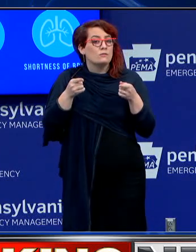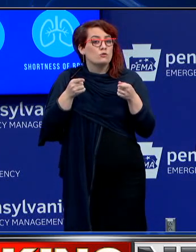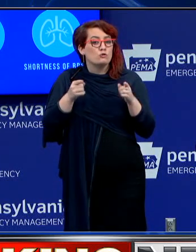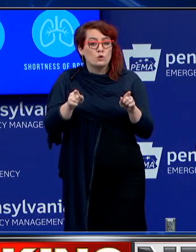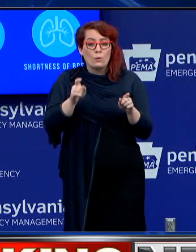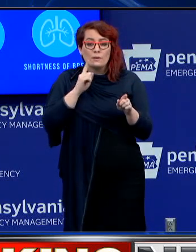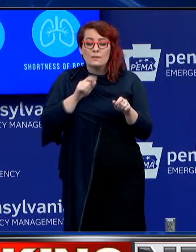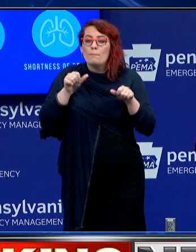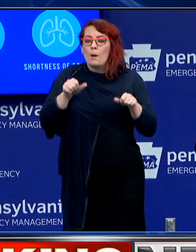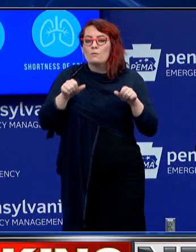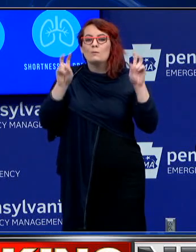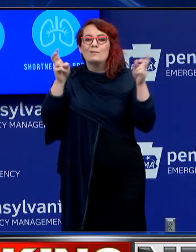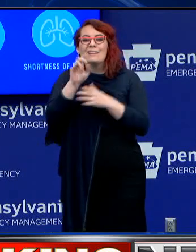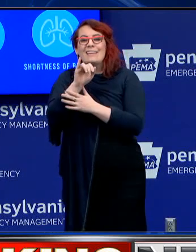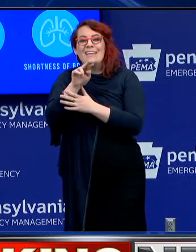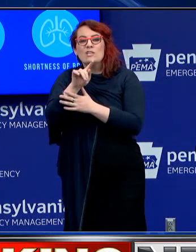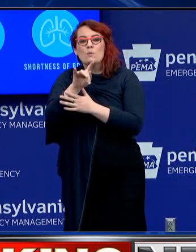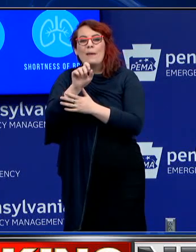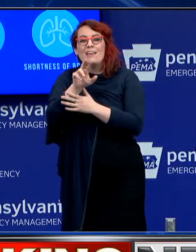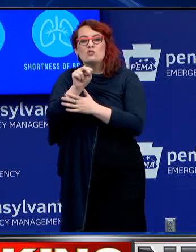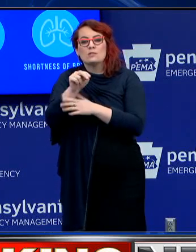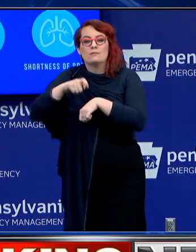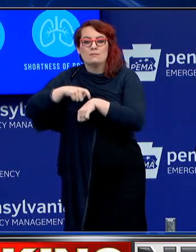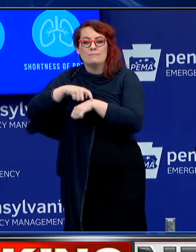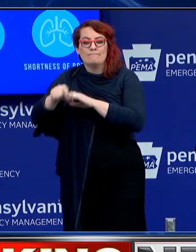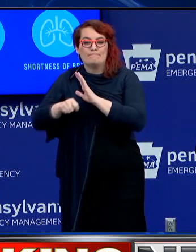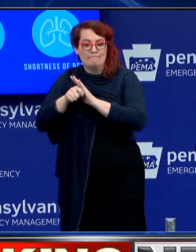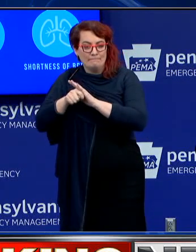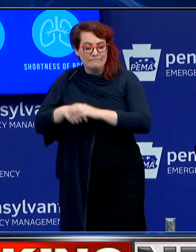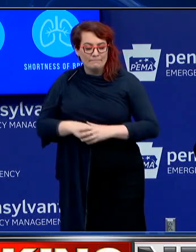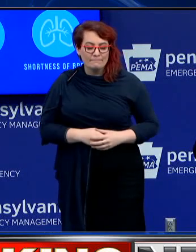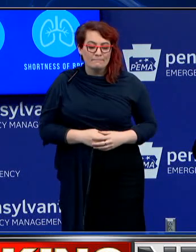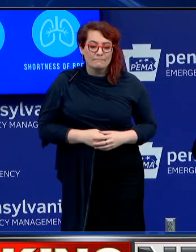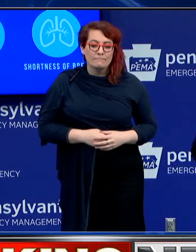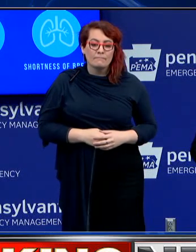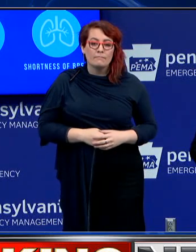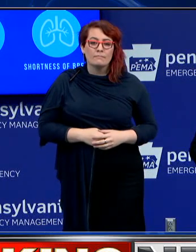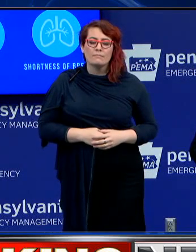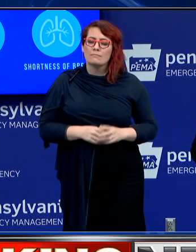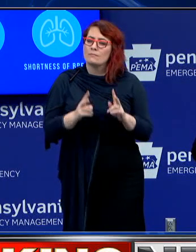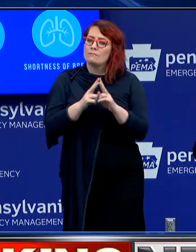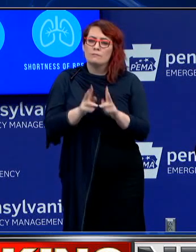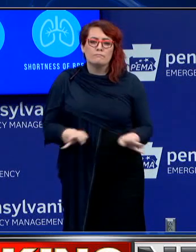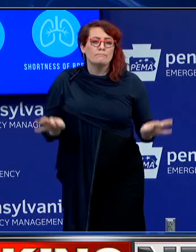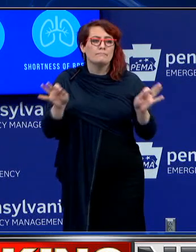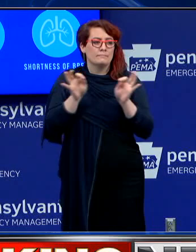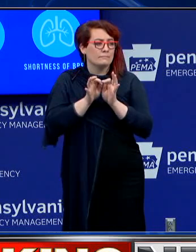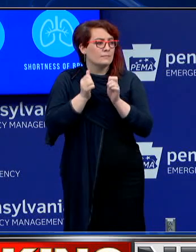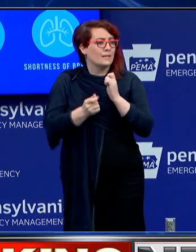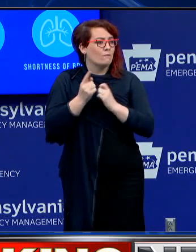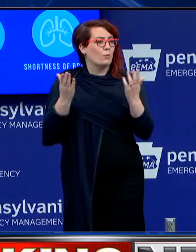TODAY. >> OFF TO A GREAT START. KICKING IT BACK TO POP QUIZ OFF TO A GREAT START. KICKING IT BACK TO POP QUIZ THERE, YOU NAILED THE COOKING KICKING IT BACK TO POP QUIZ THERE, YOU NAILED THE COOKING QUESTIONS. THERE, YOU NAILED THE COOKING QUESTIONS. ARE YOU TAKING A COOKING CLASS QUESTIONS. ARE YOU TAKING A COOKING CLASS AT SCHOOL. ARE YOU TAKING A COOKING CLASS AT SCHOOL. >> I ACTUALLY AM.